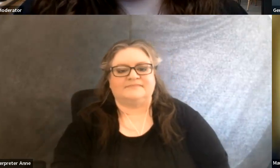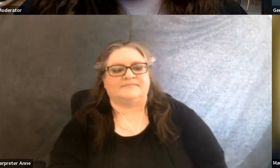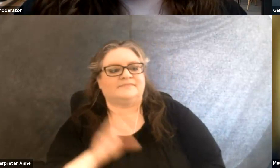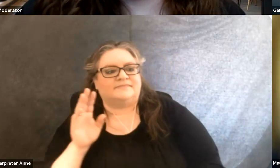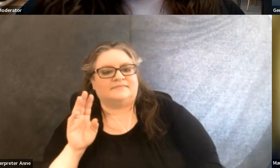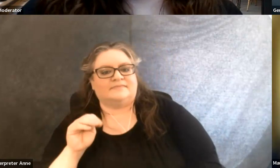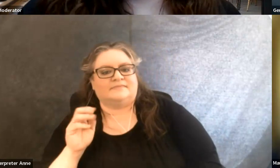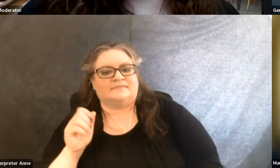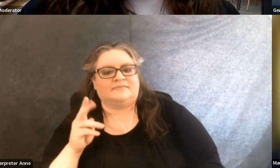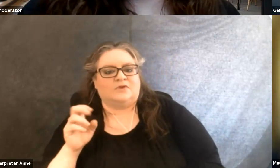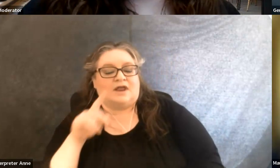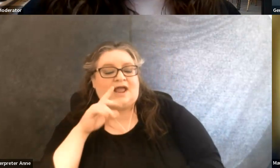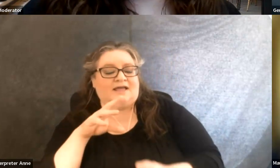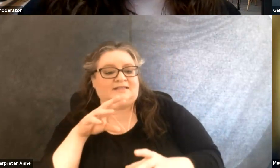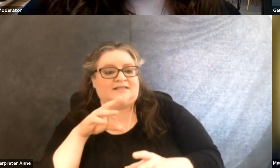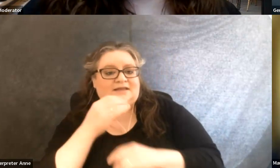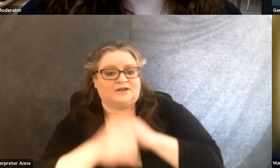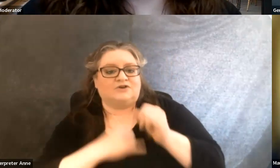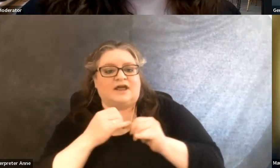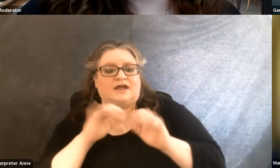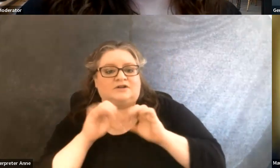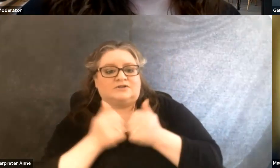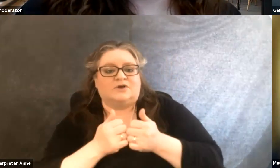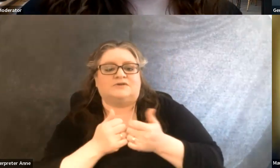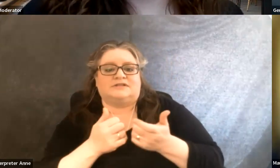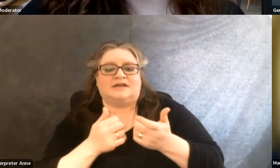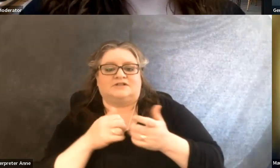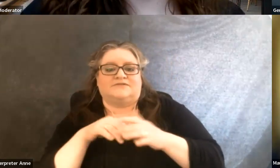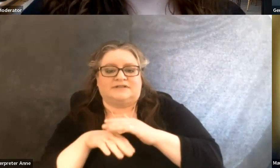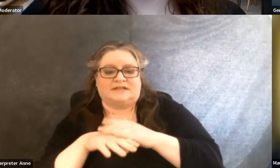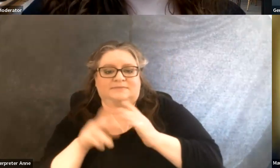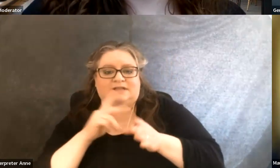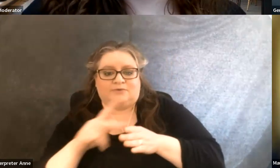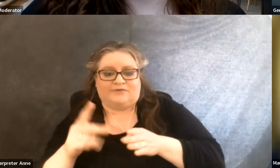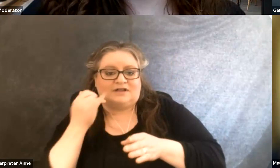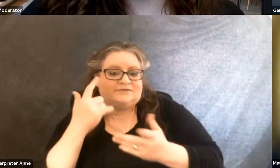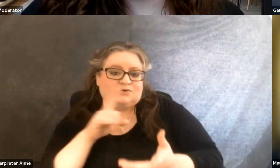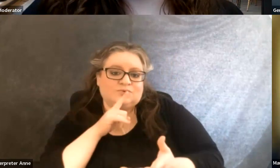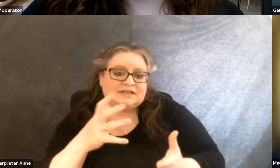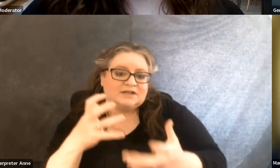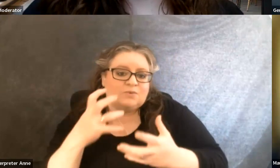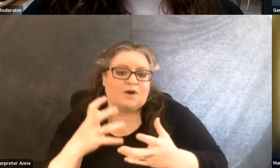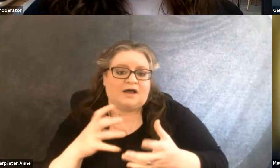the International Association of Accessibility Professionals if you really want to get certified to that.